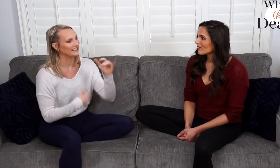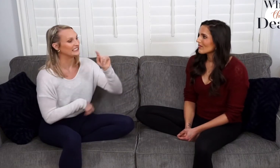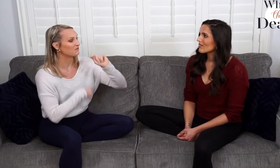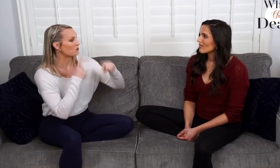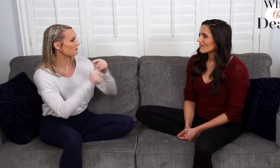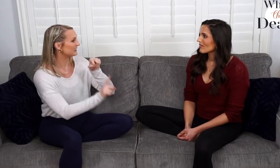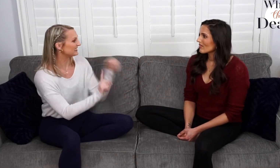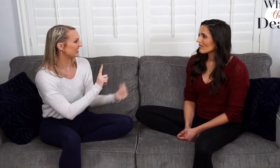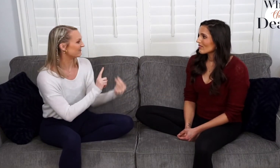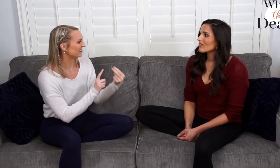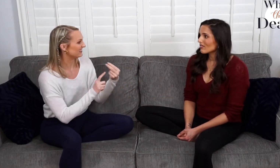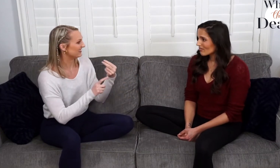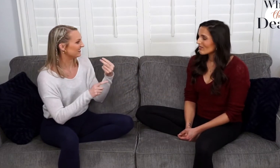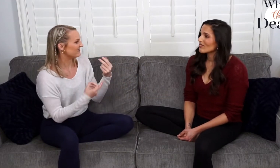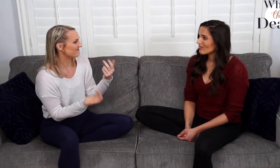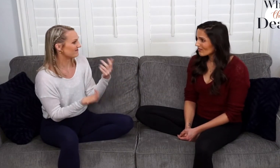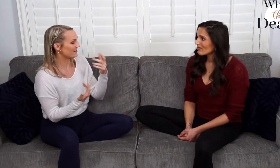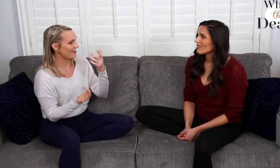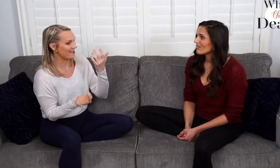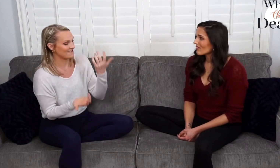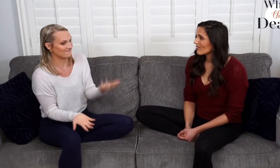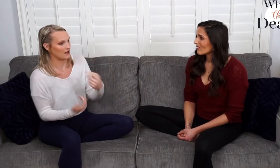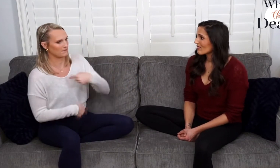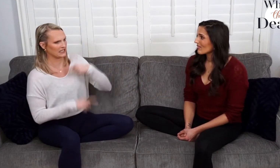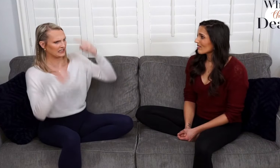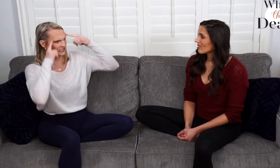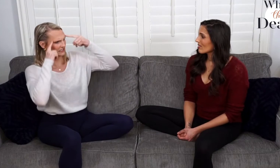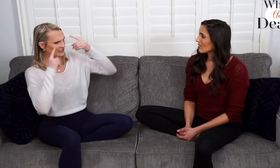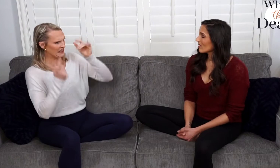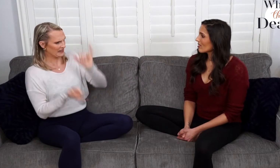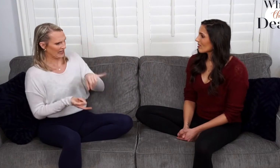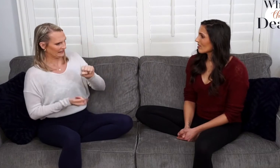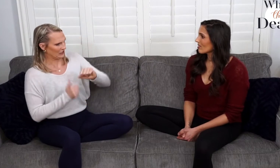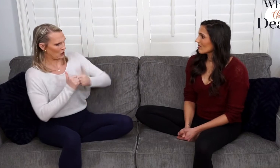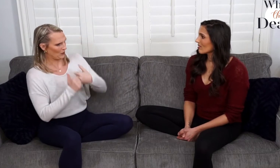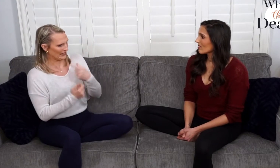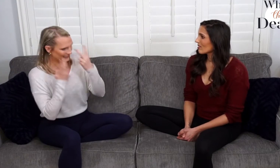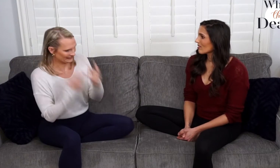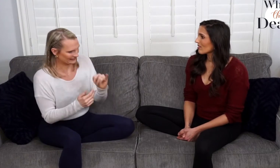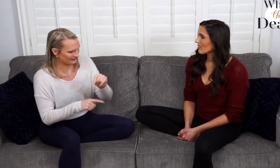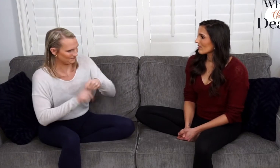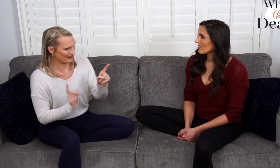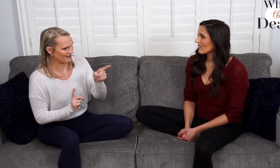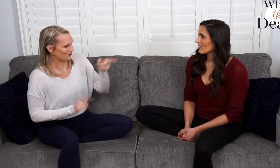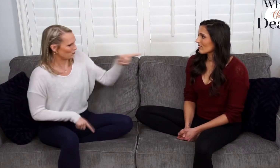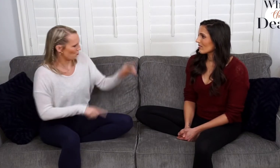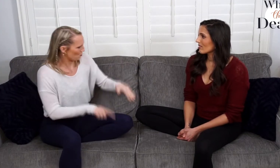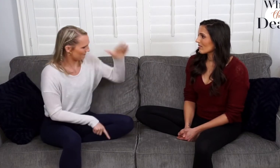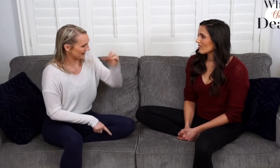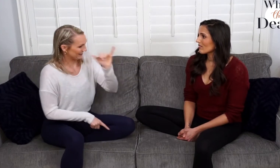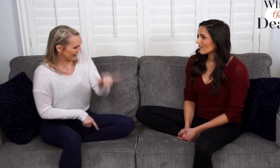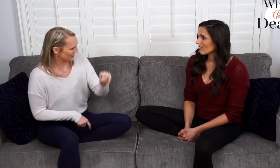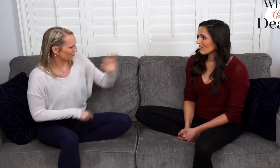so it's all about perspective and I'm realizing that that's how I see it. But you grew up that